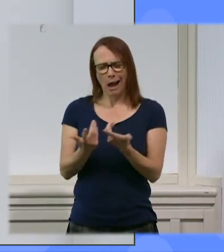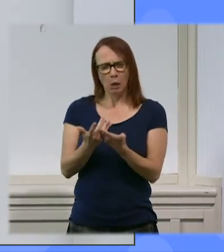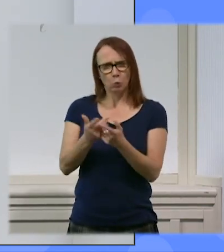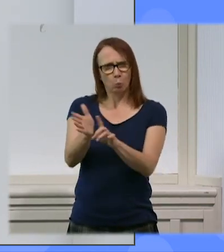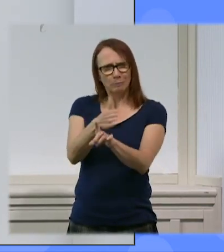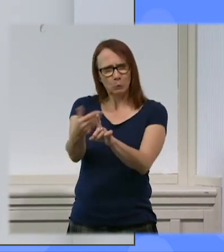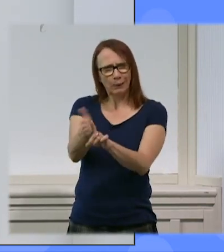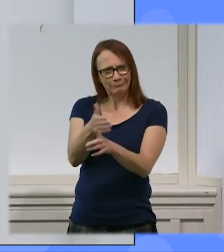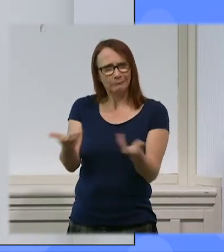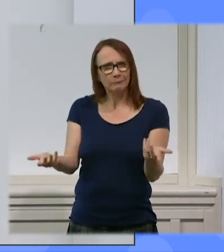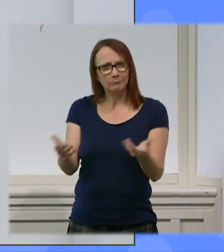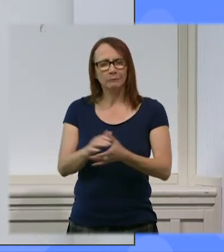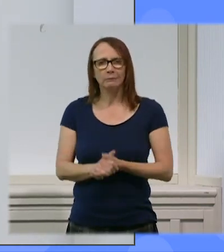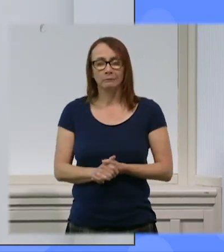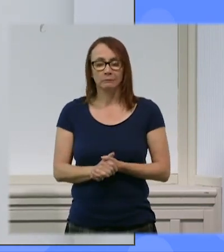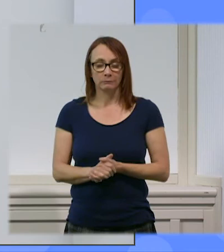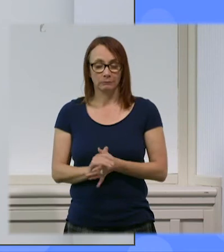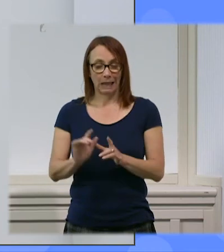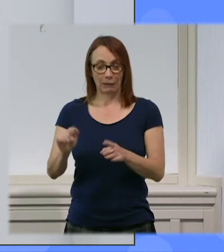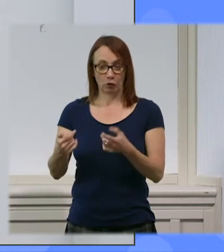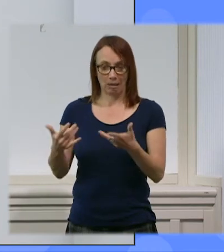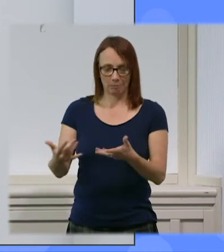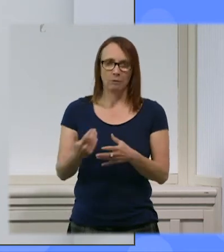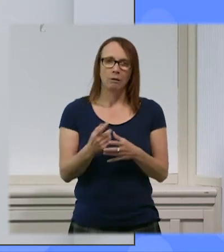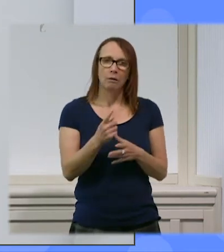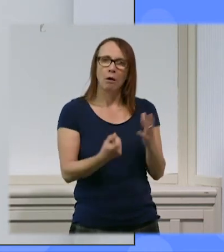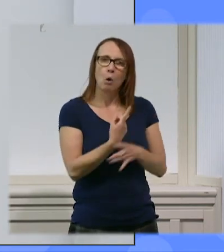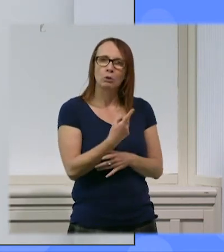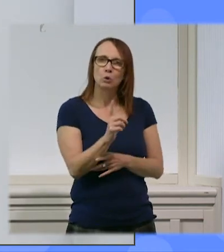the challenges what are some of the opportunities actually over 10 or 20